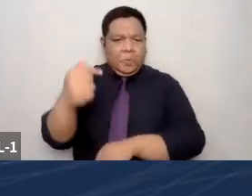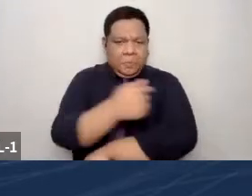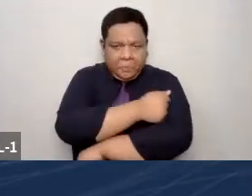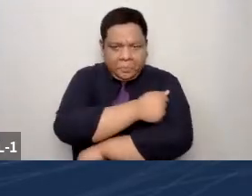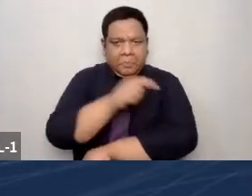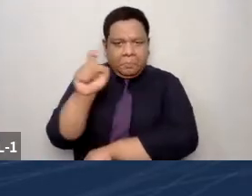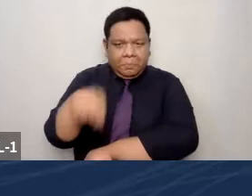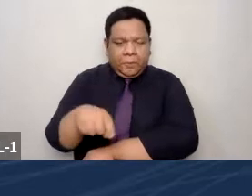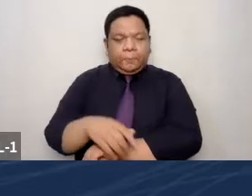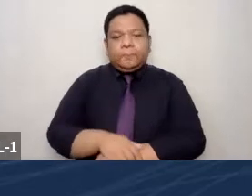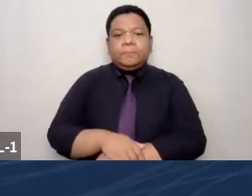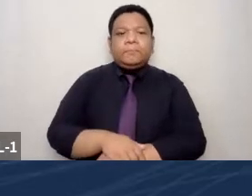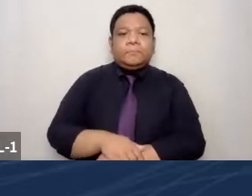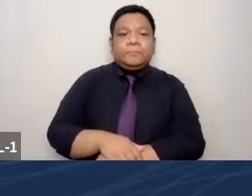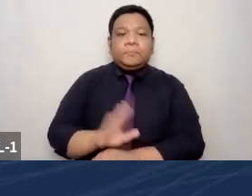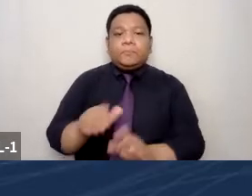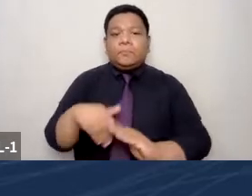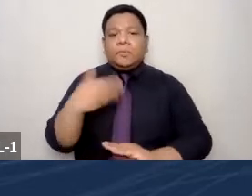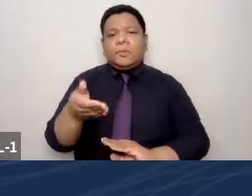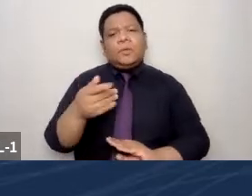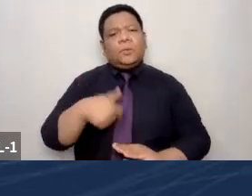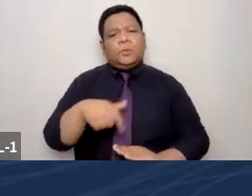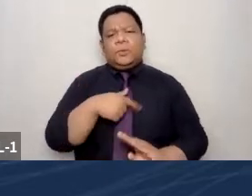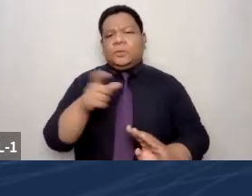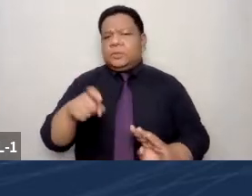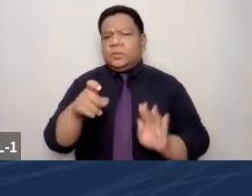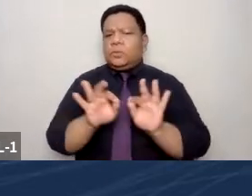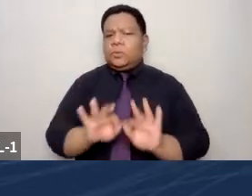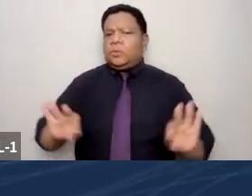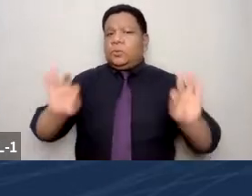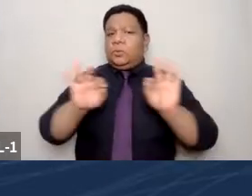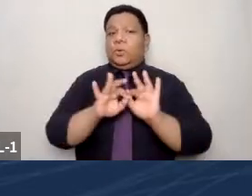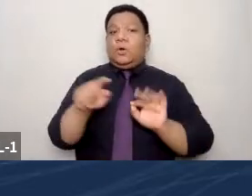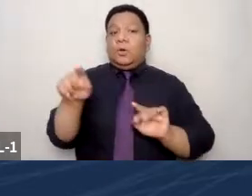On the other hand, we all need to come to be vaccinated.